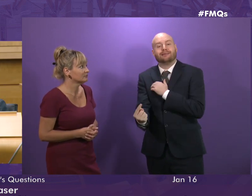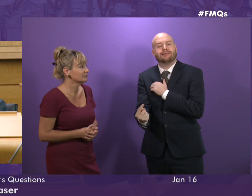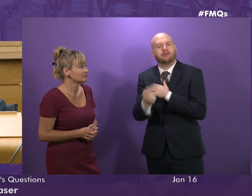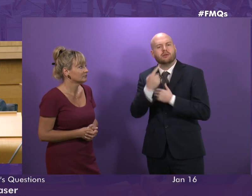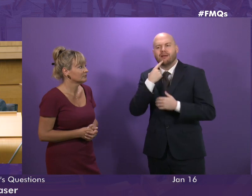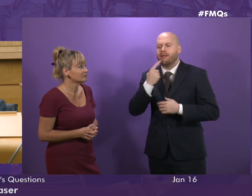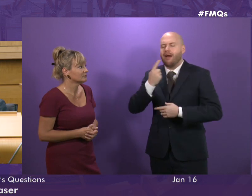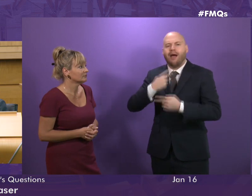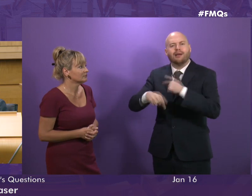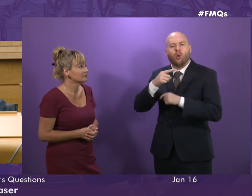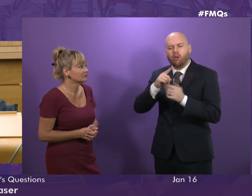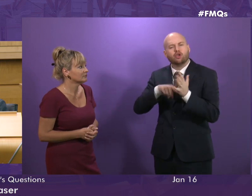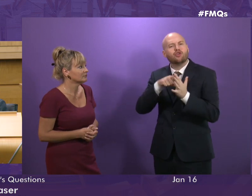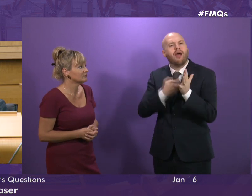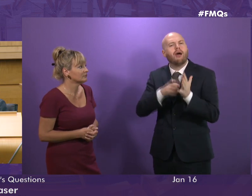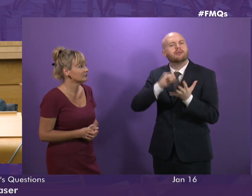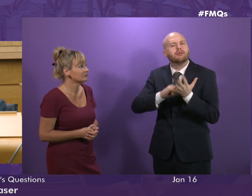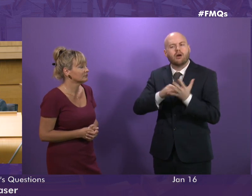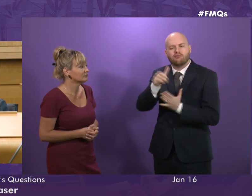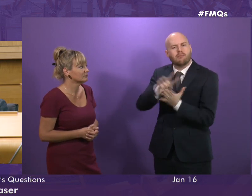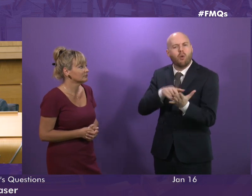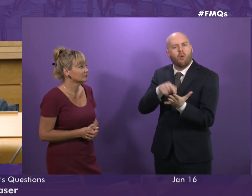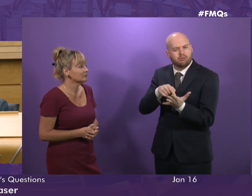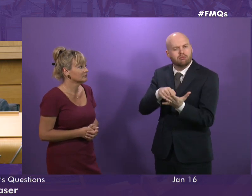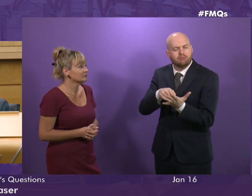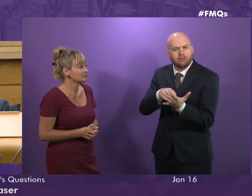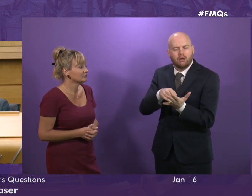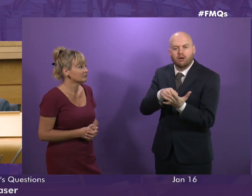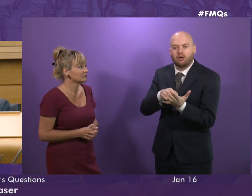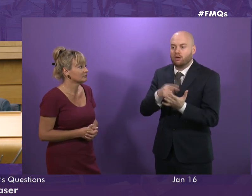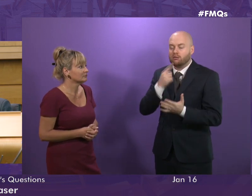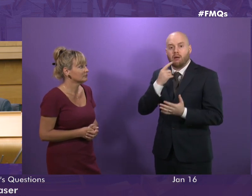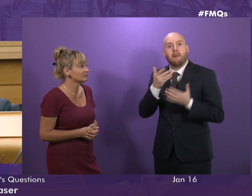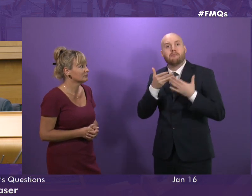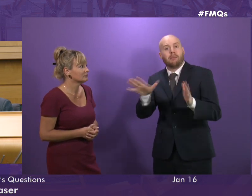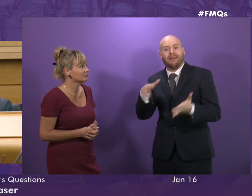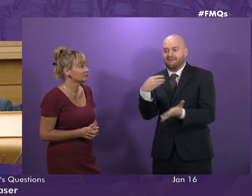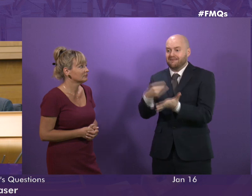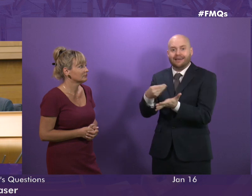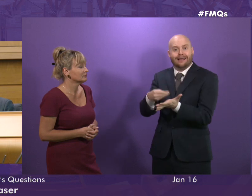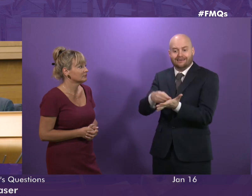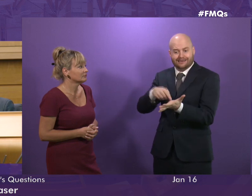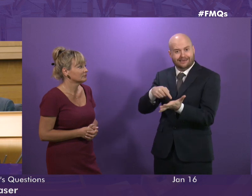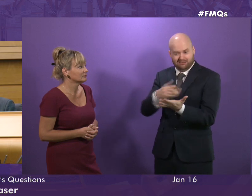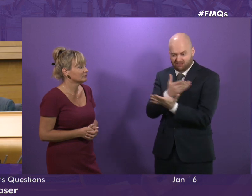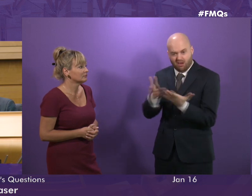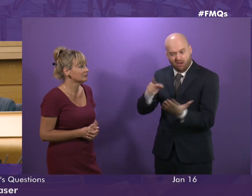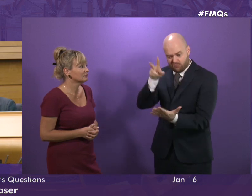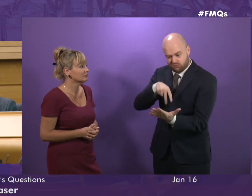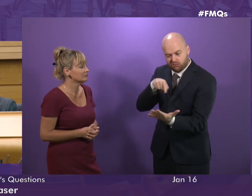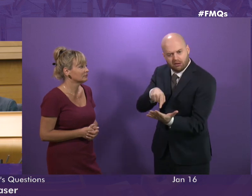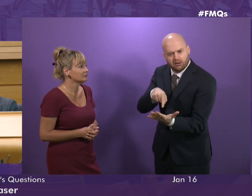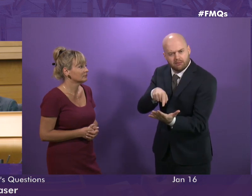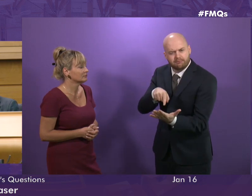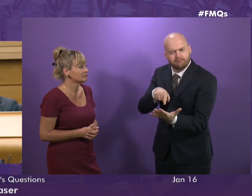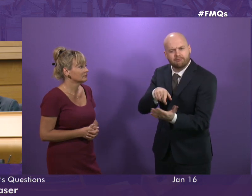“the authoritative publication on Scotland’s public finances”. Given that that is the Scottish Government’s view, why is the Cabinet Secretary for Finance,